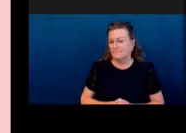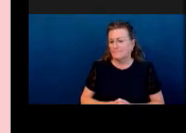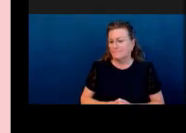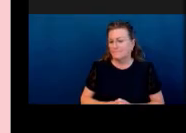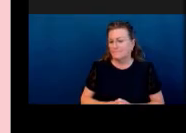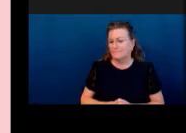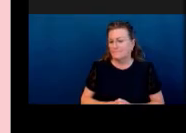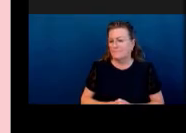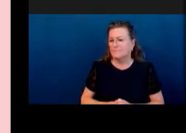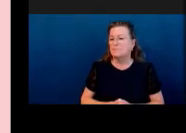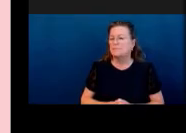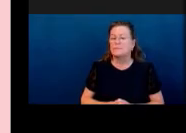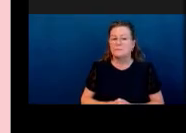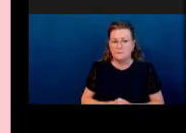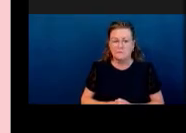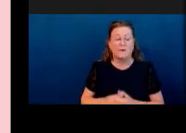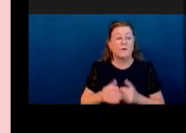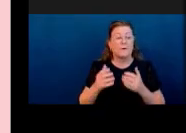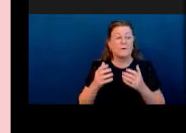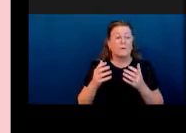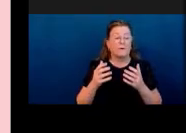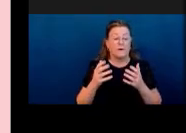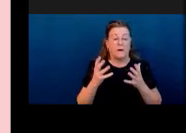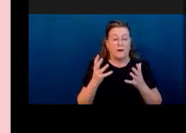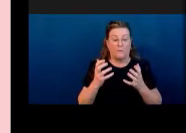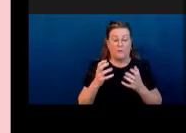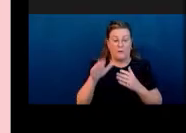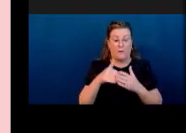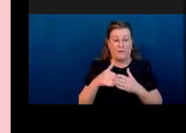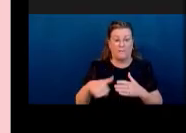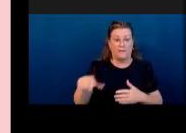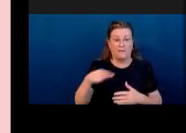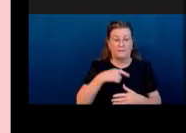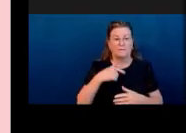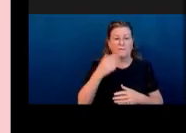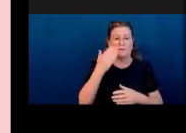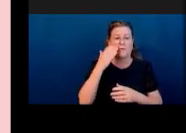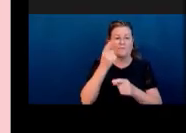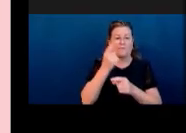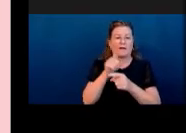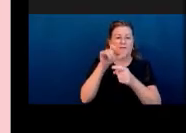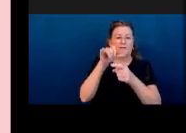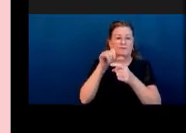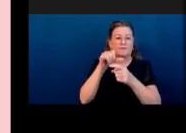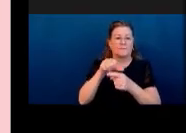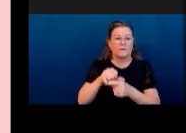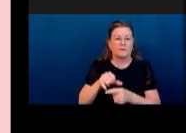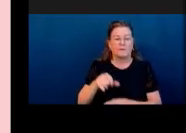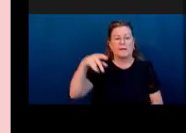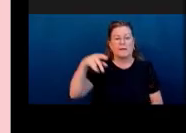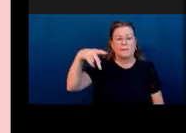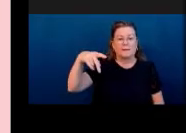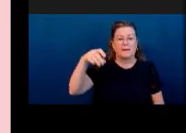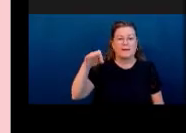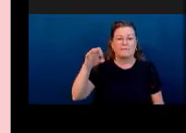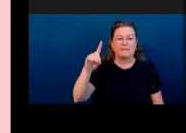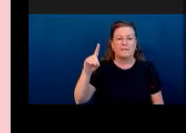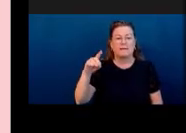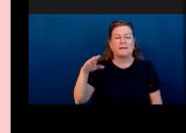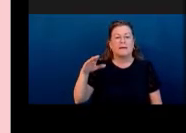So just so we all have this the right terminology, and we're all on the same page. PFD is pediatric feeding disorder. The